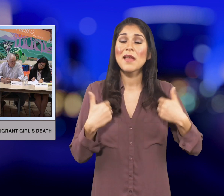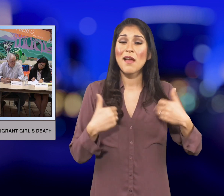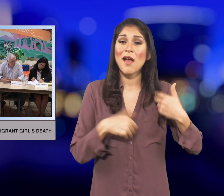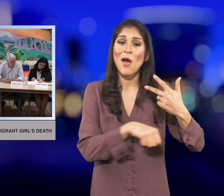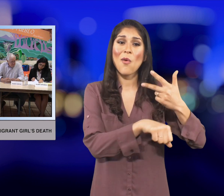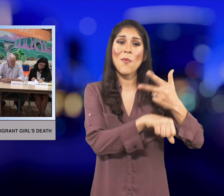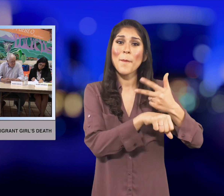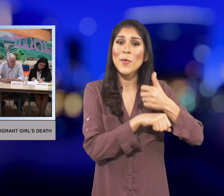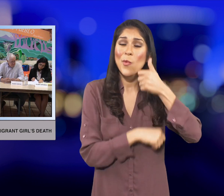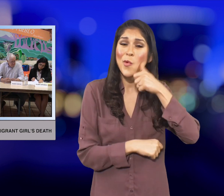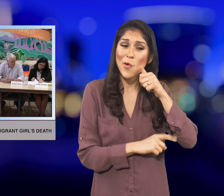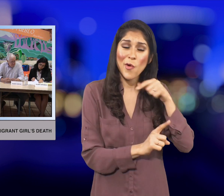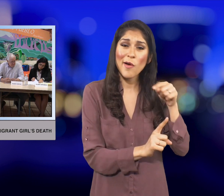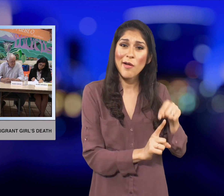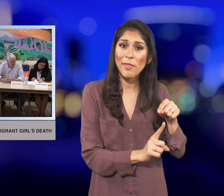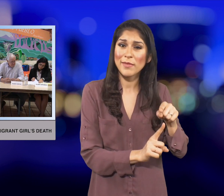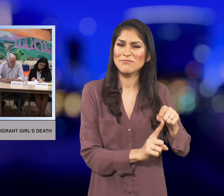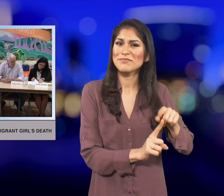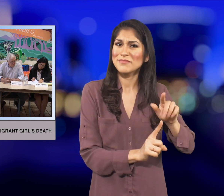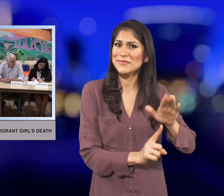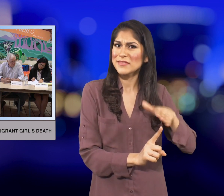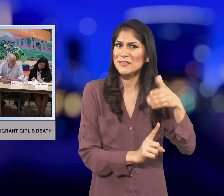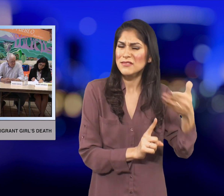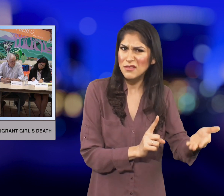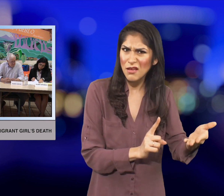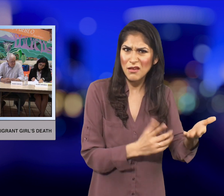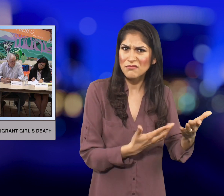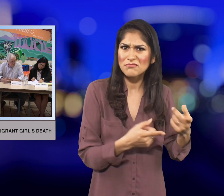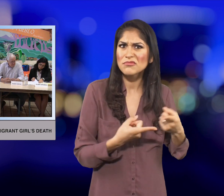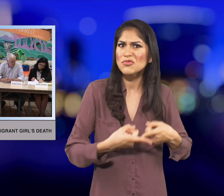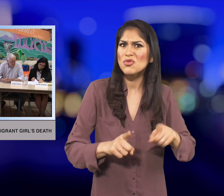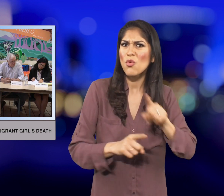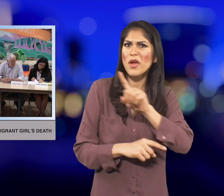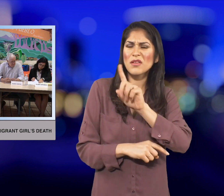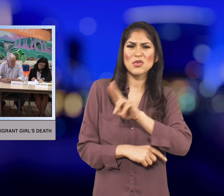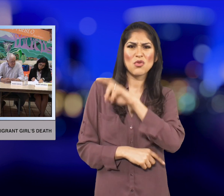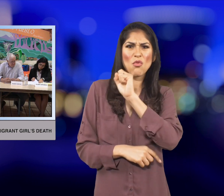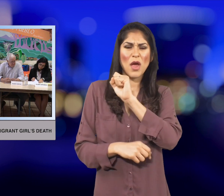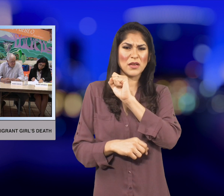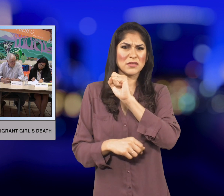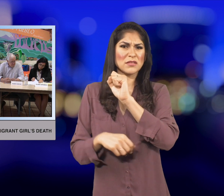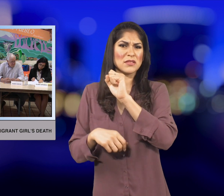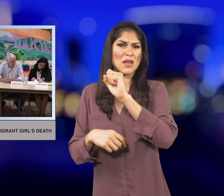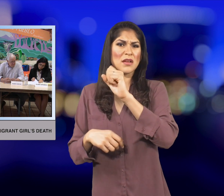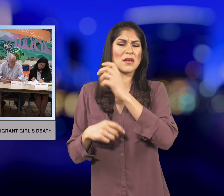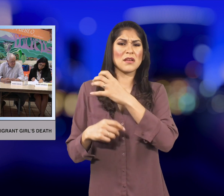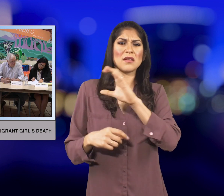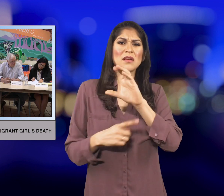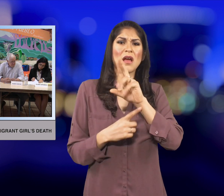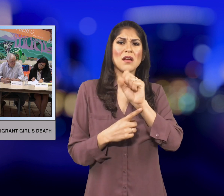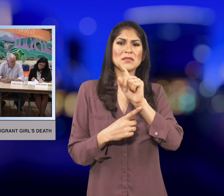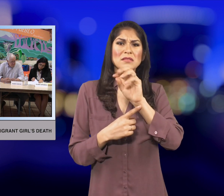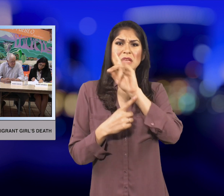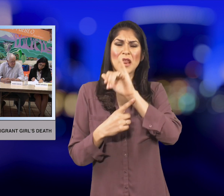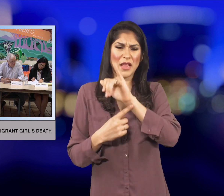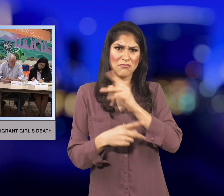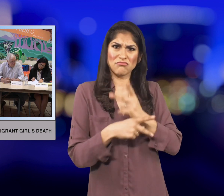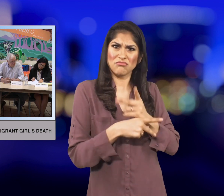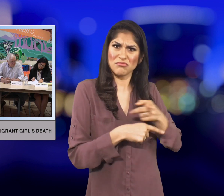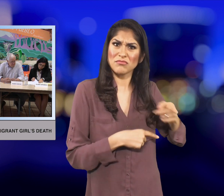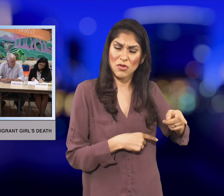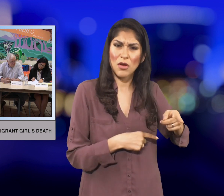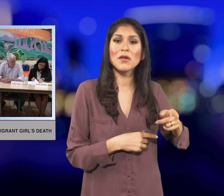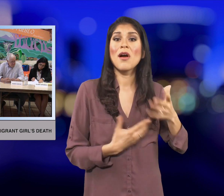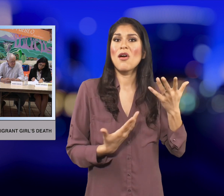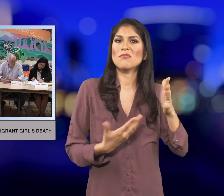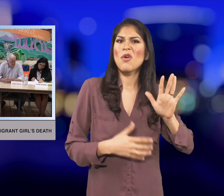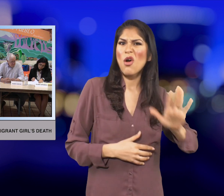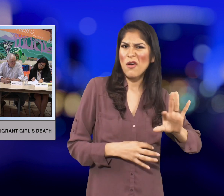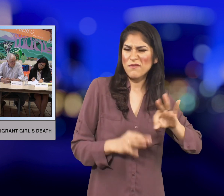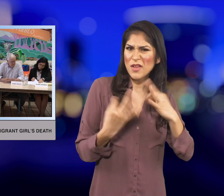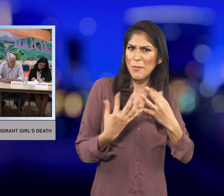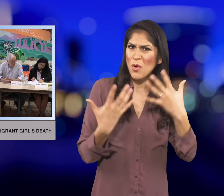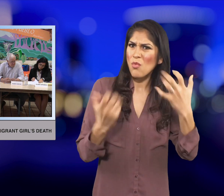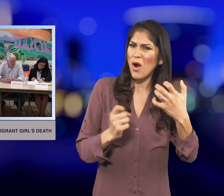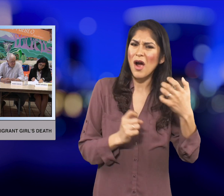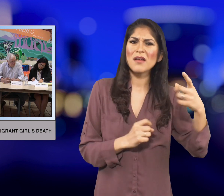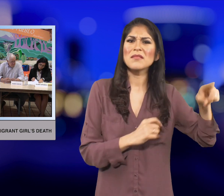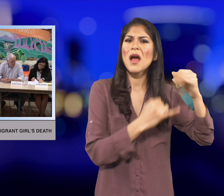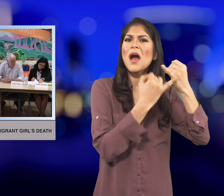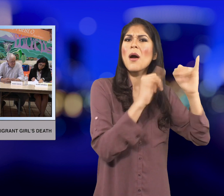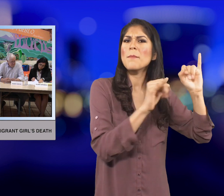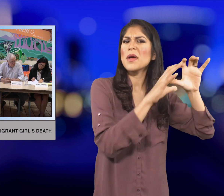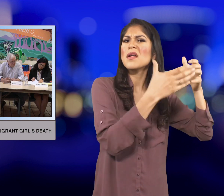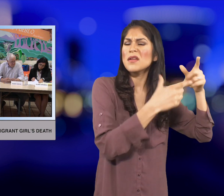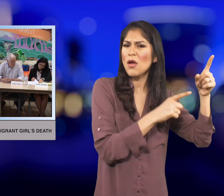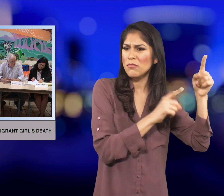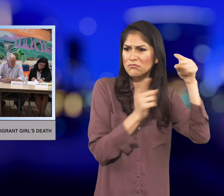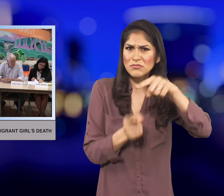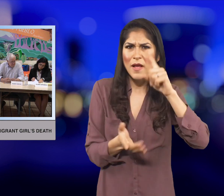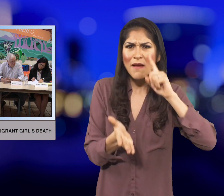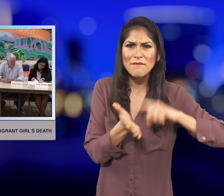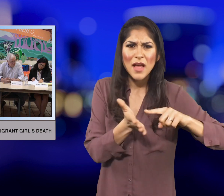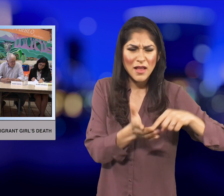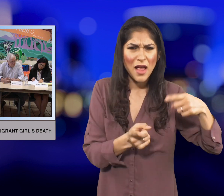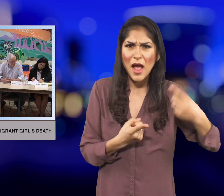The family of a young Guatemalan girl who died in US custody wants an independent review